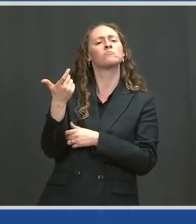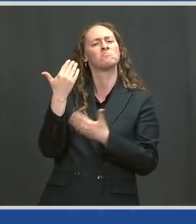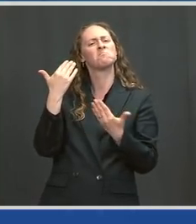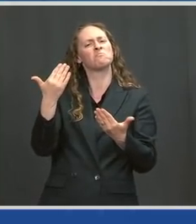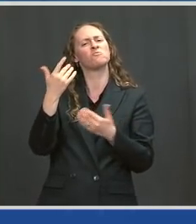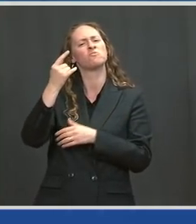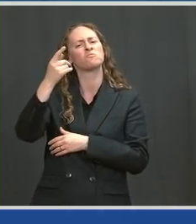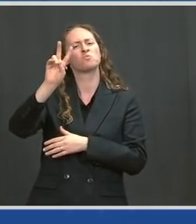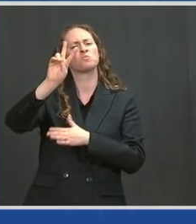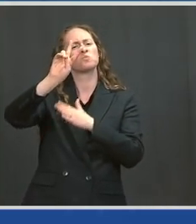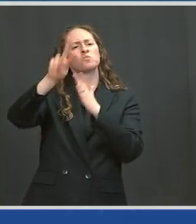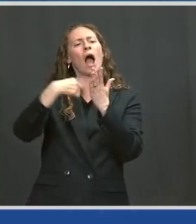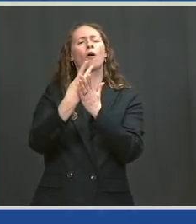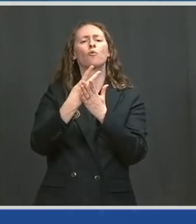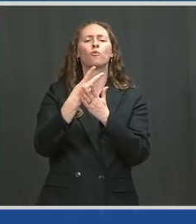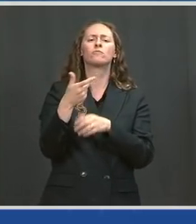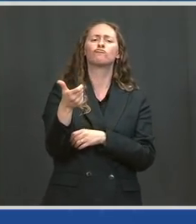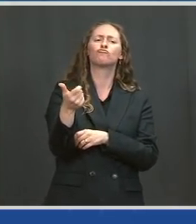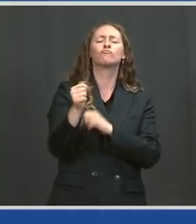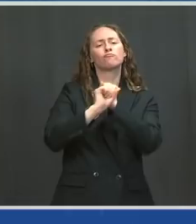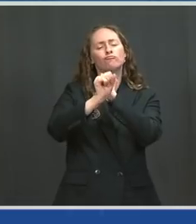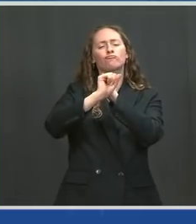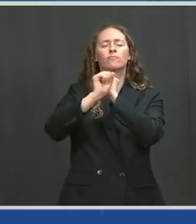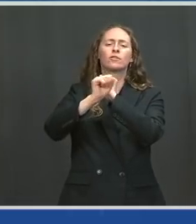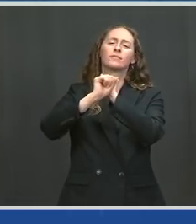and I don't how many commercials you'll see, 8:00 to 5:00.